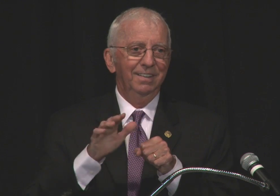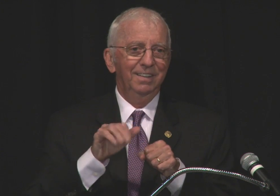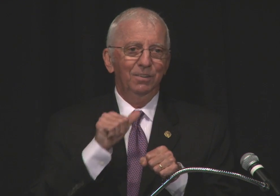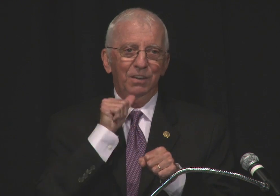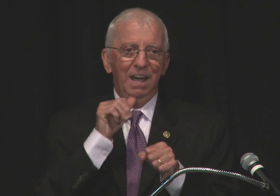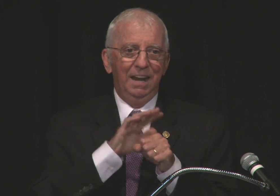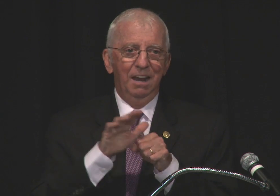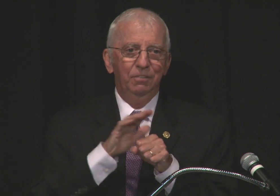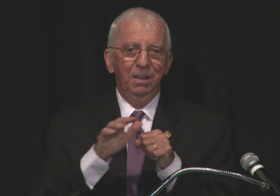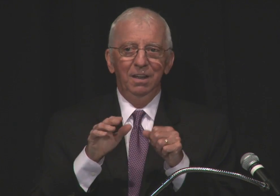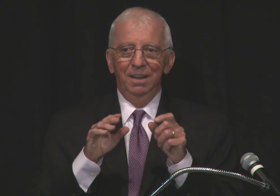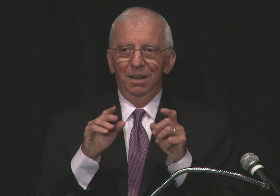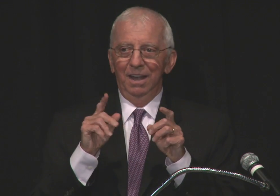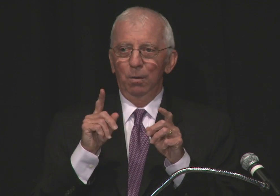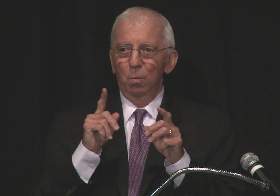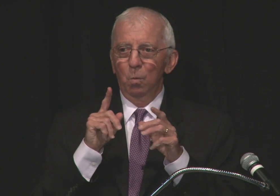They're not enough.